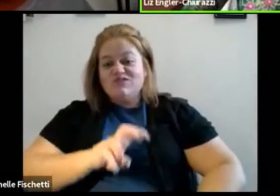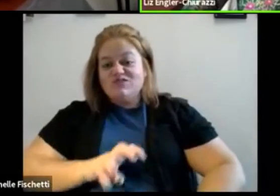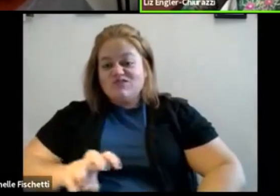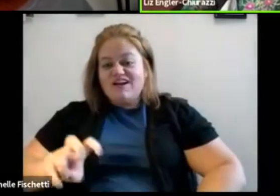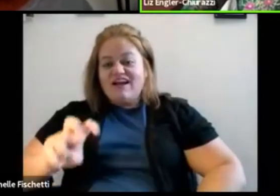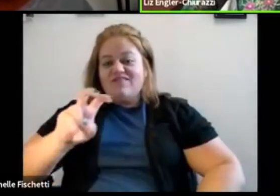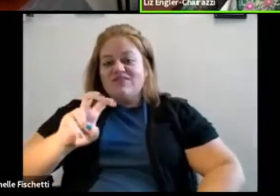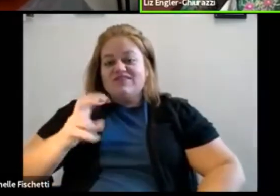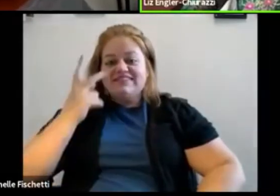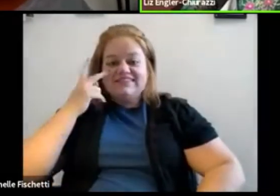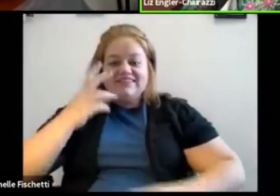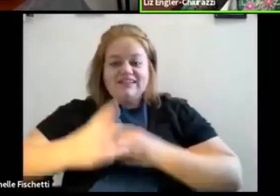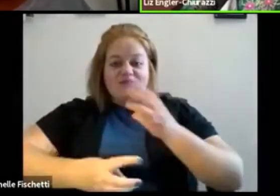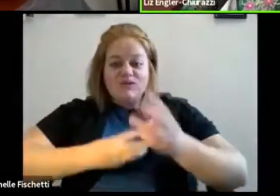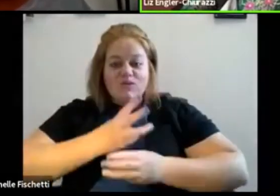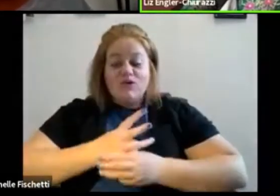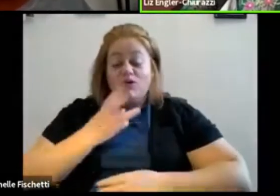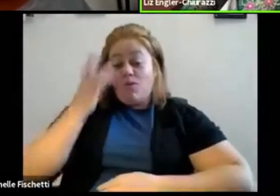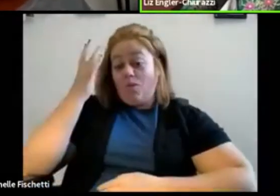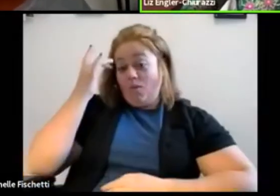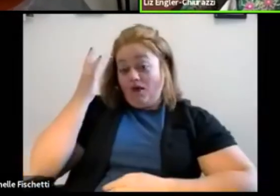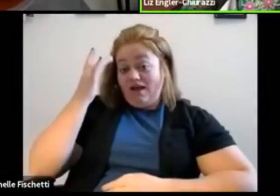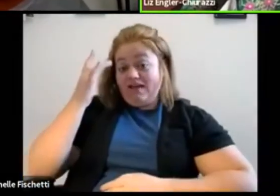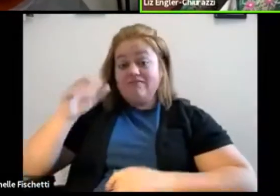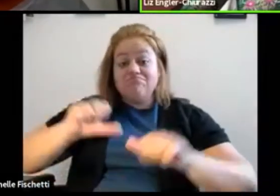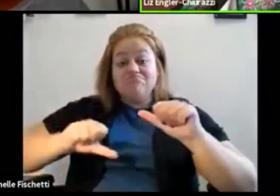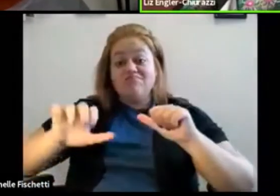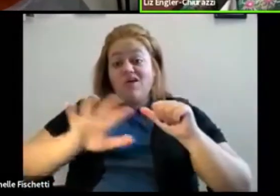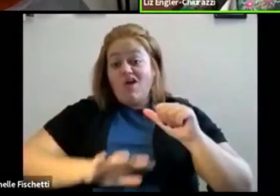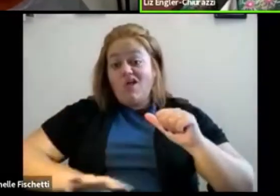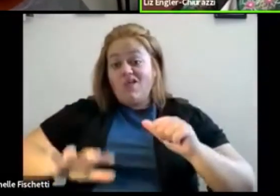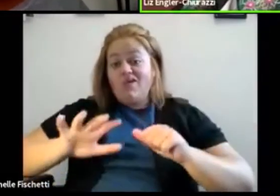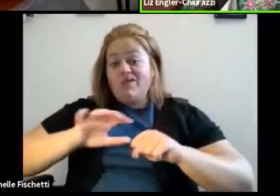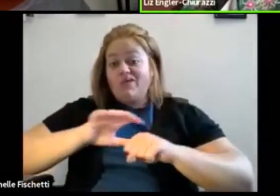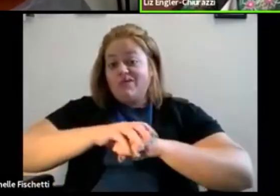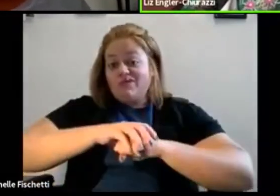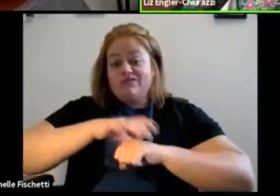there are scientists all over the world doing really interesting and innovative